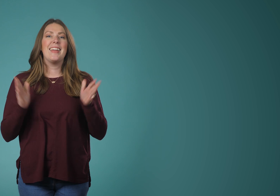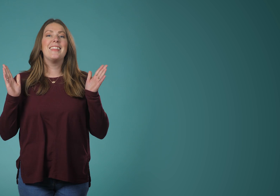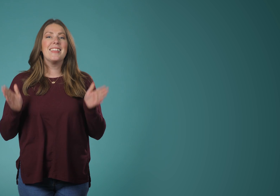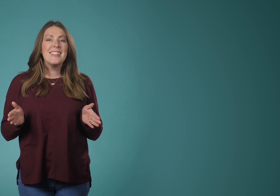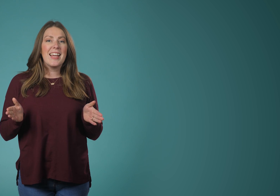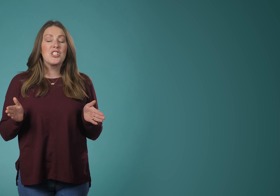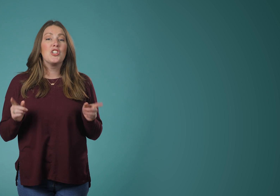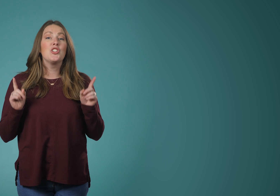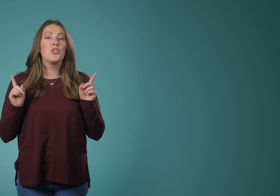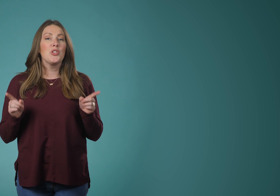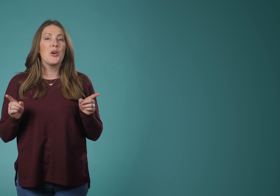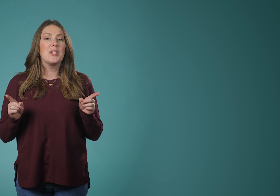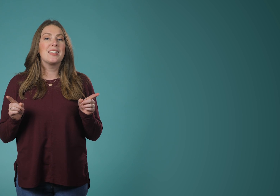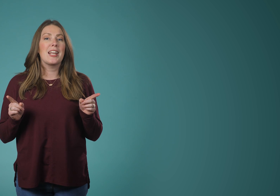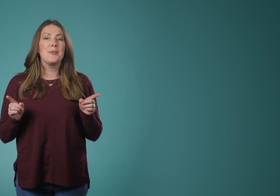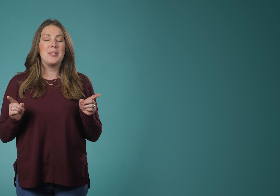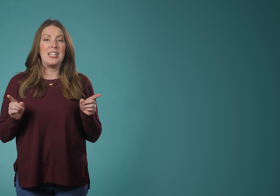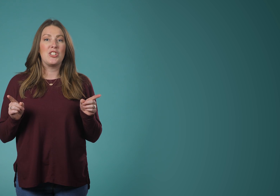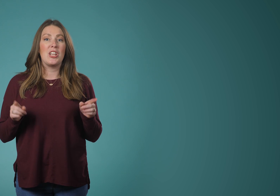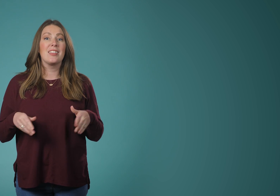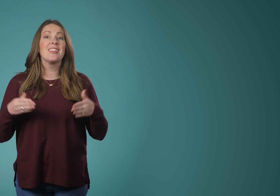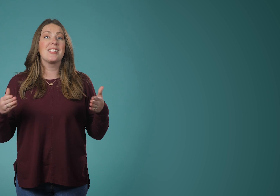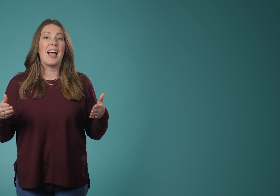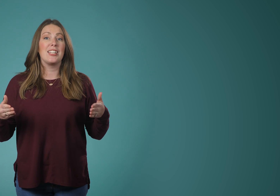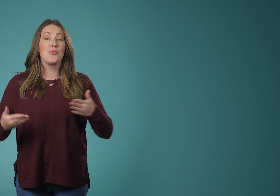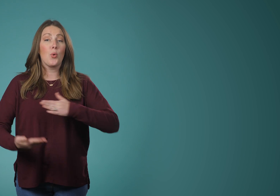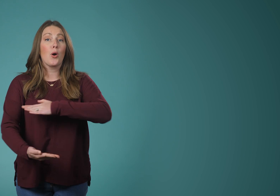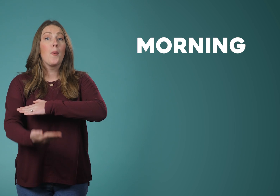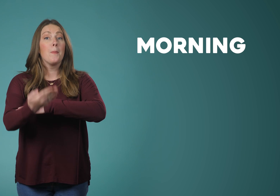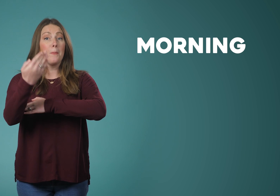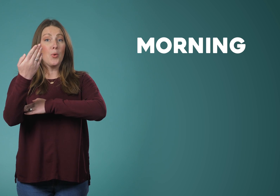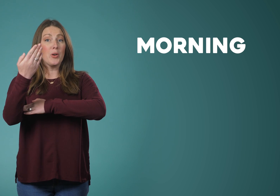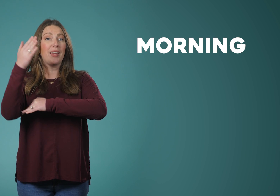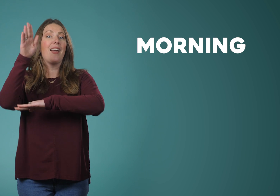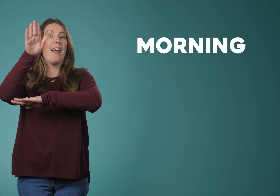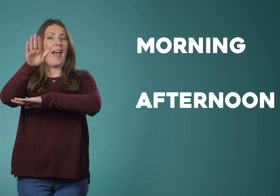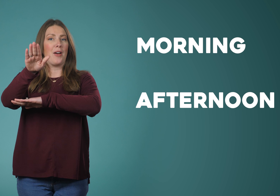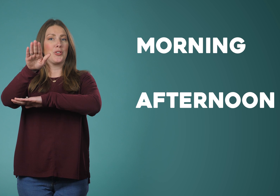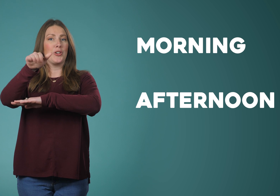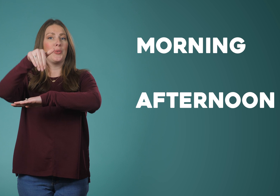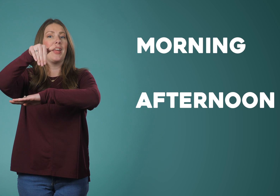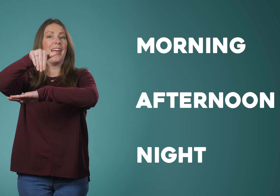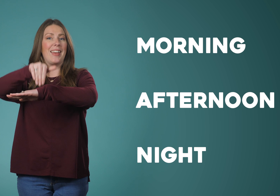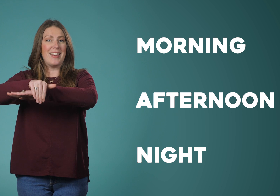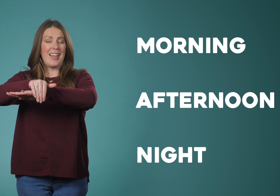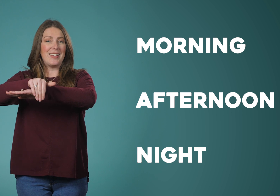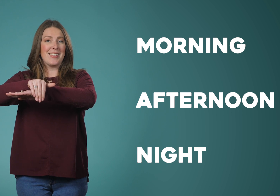In this section you'll notice that I am teaching the signs for morning, afternoon, and night.